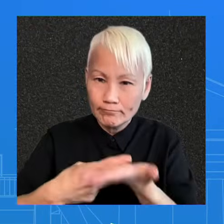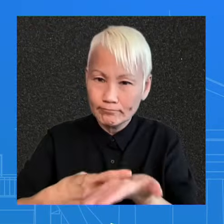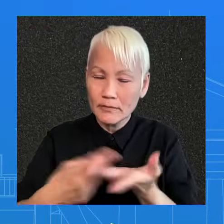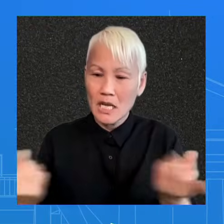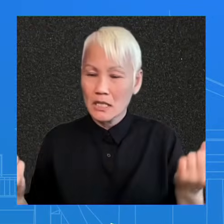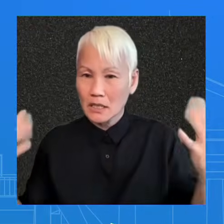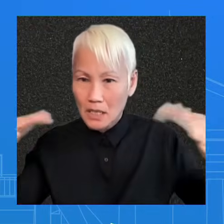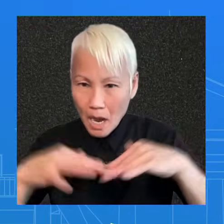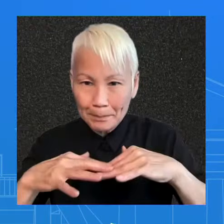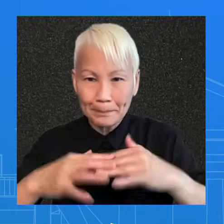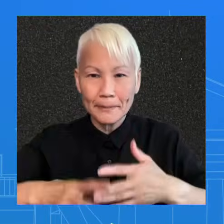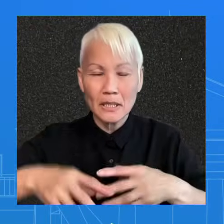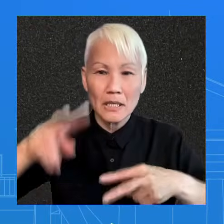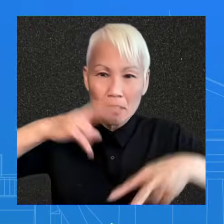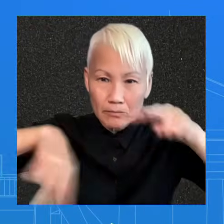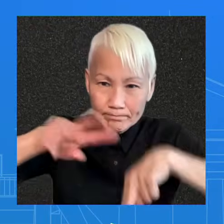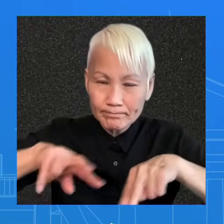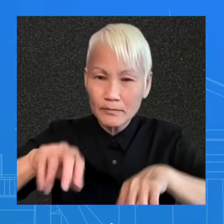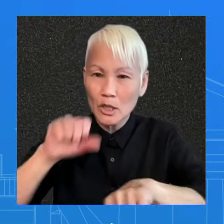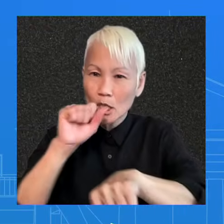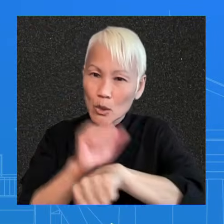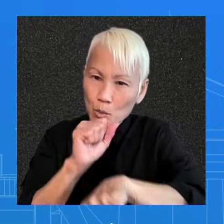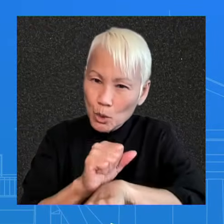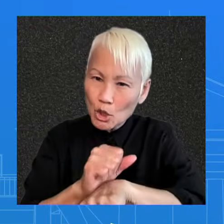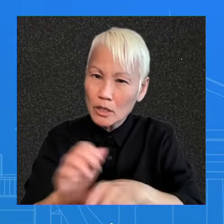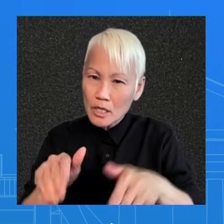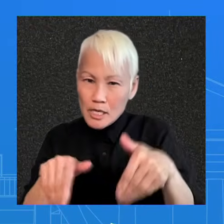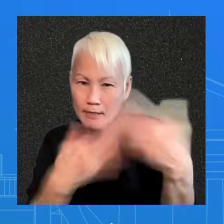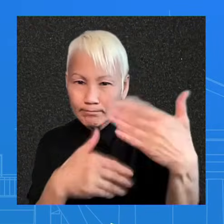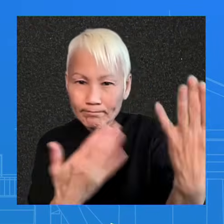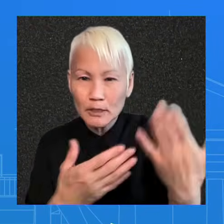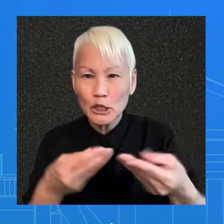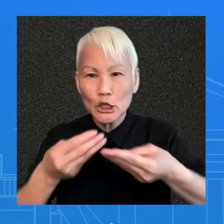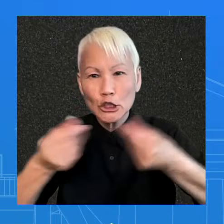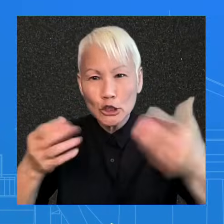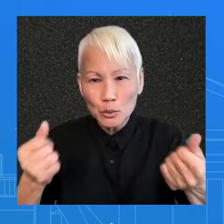And so that's what we are going to continue to encourage all parties